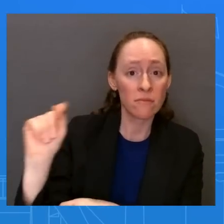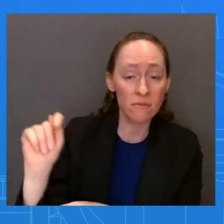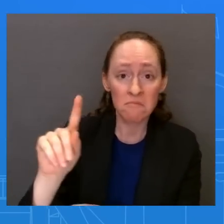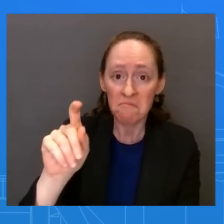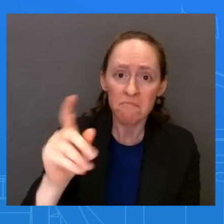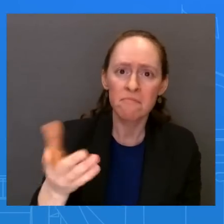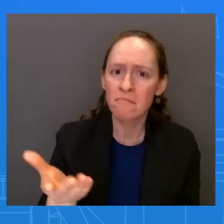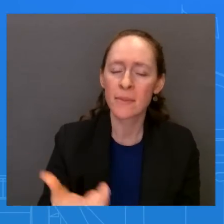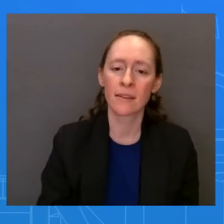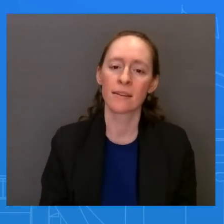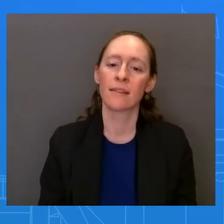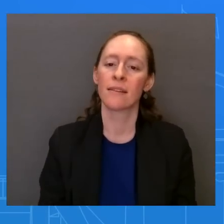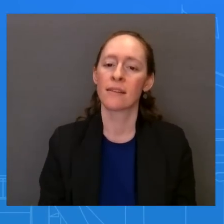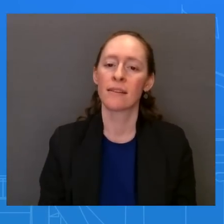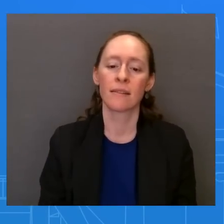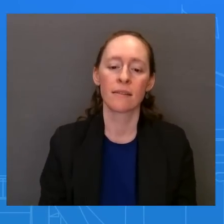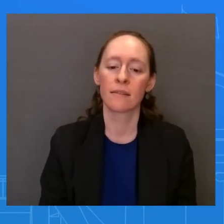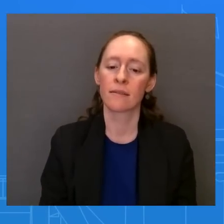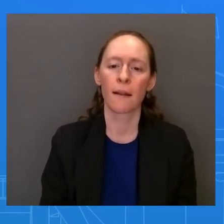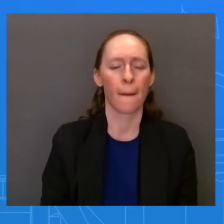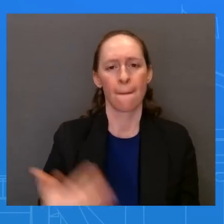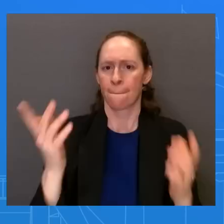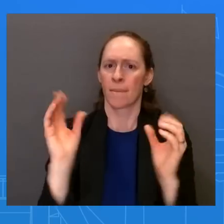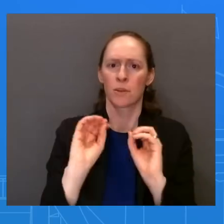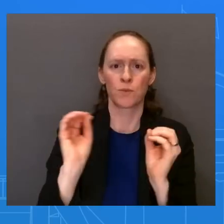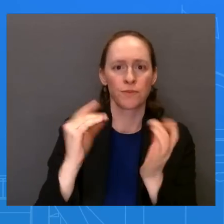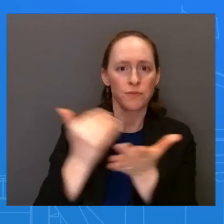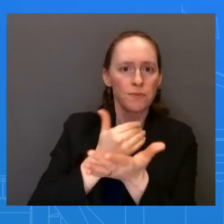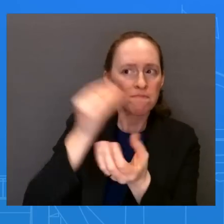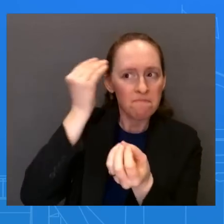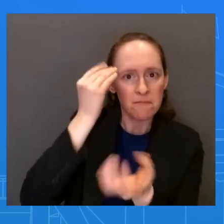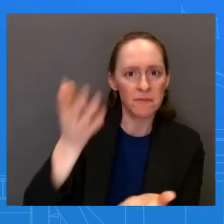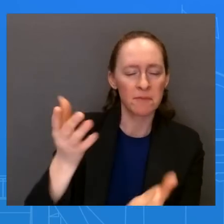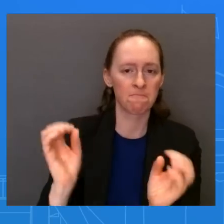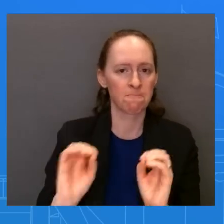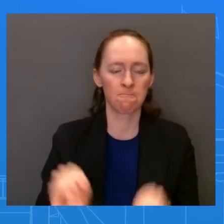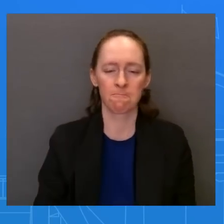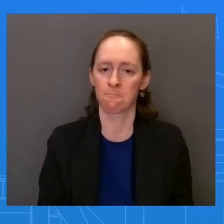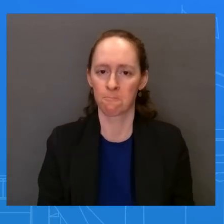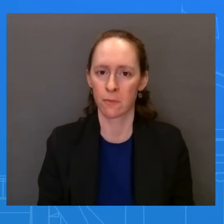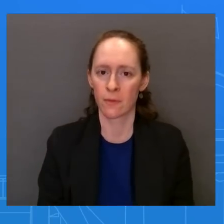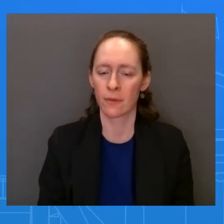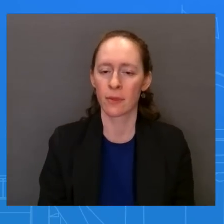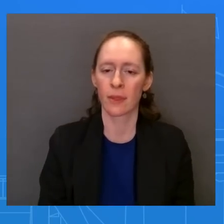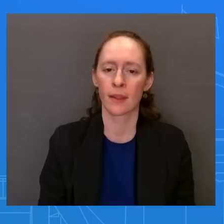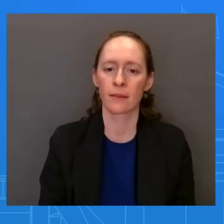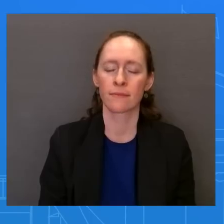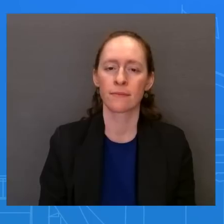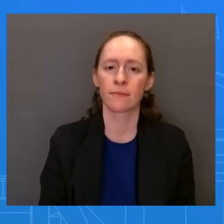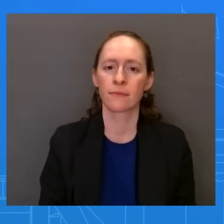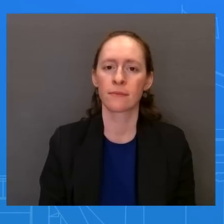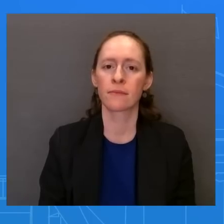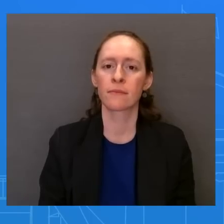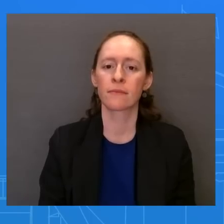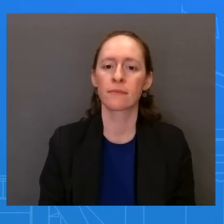I do want to say I've been asked about if we've seen an impact from what the President laid out a couple of weeks ago and what he's --